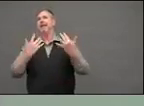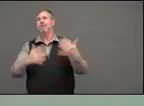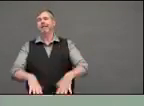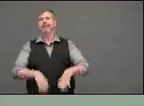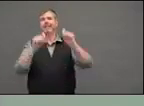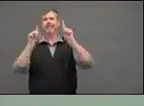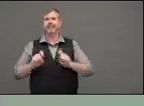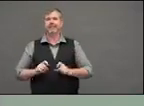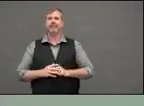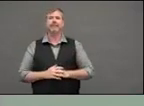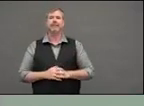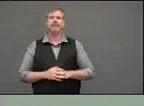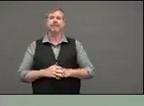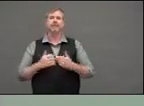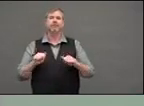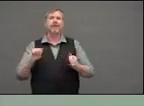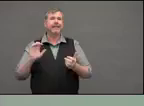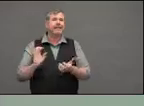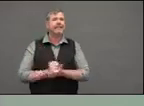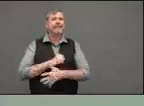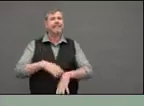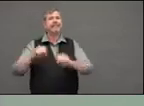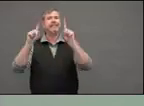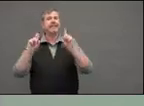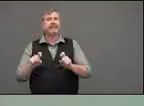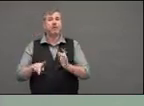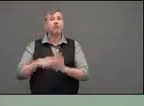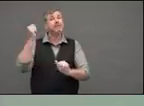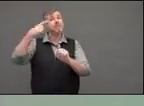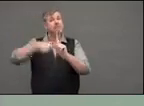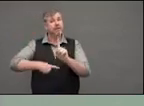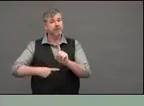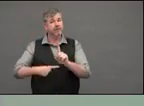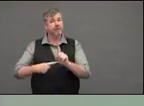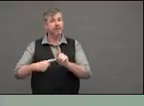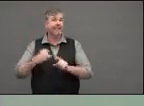least twice a month or as as much as you